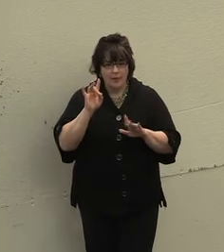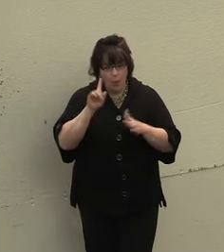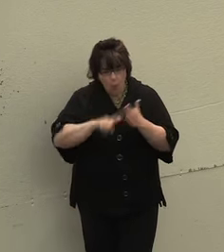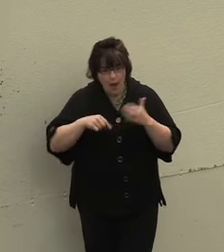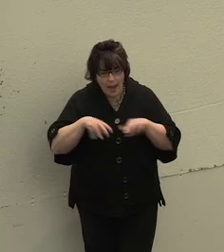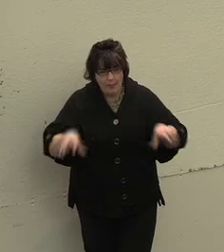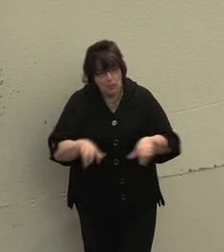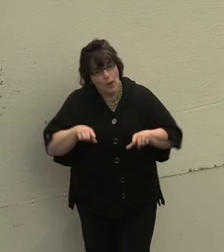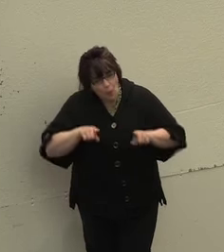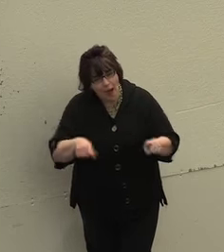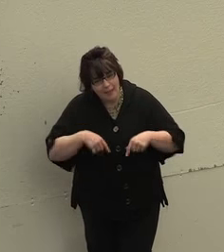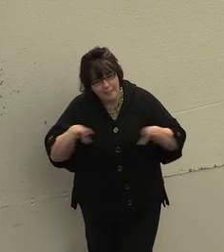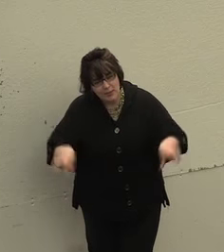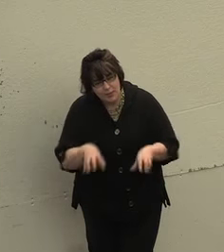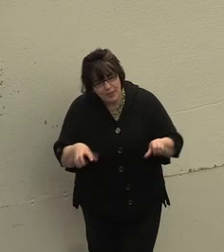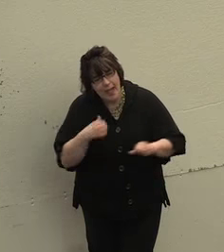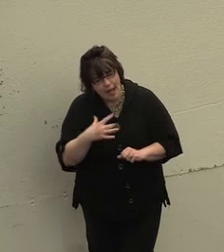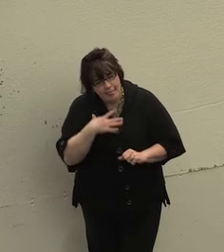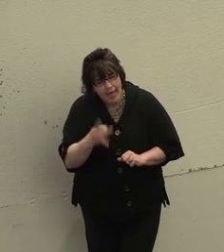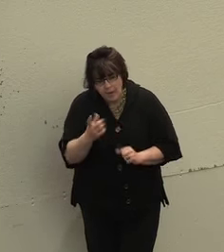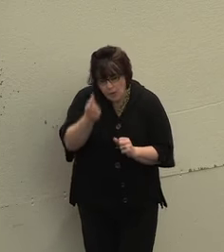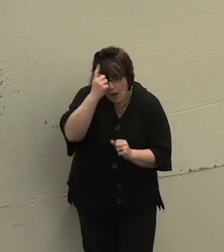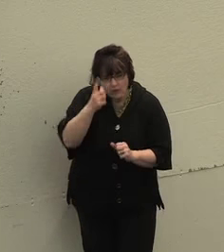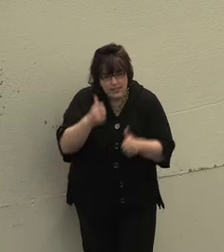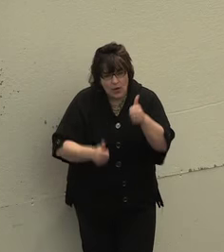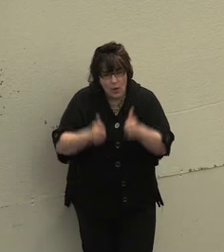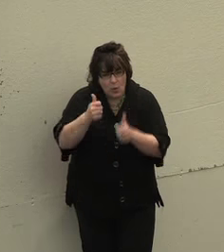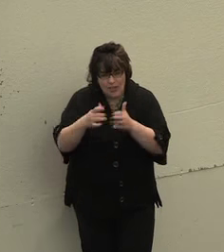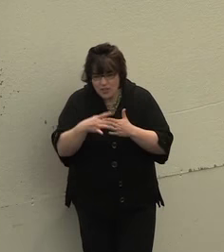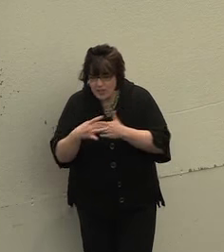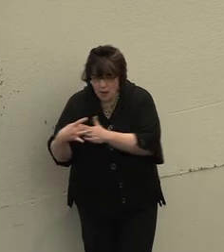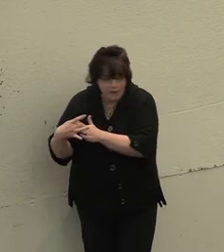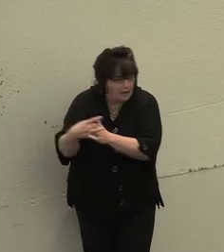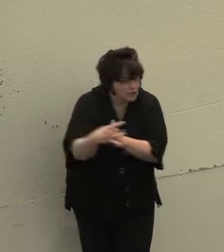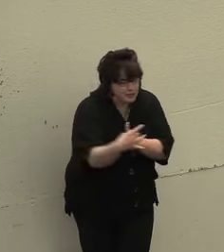And I like to understand which directions we are going.